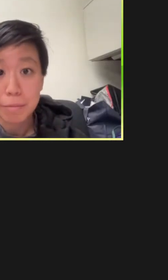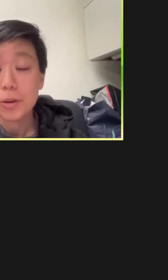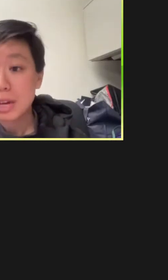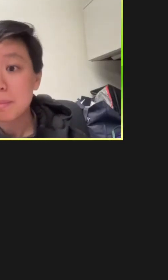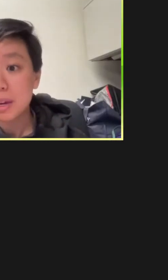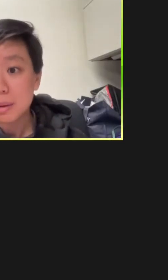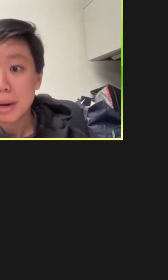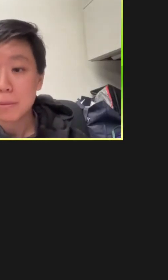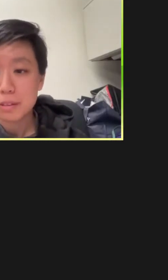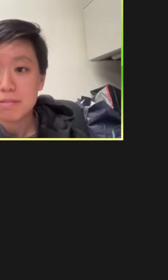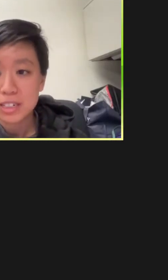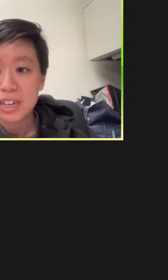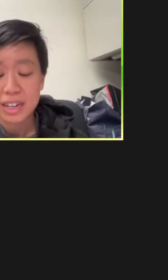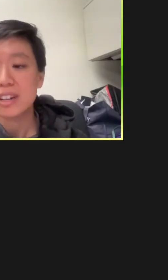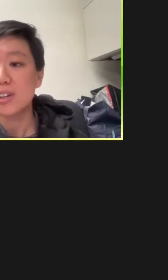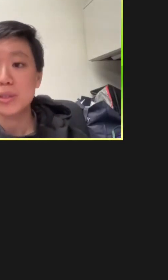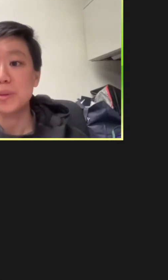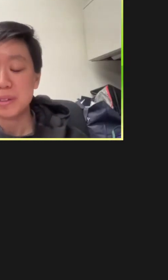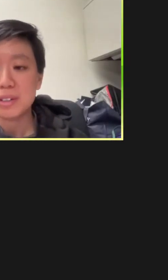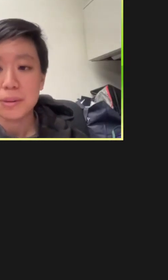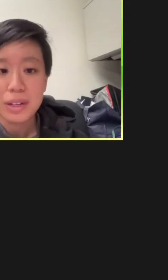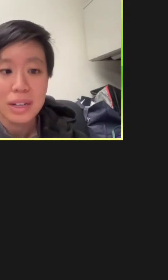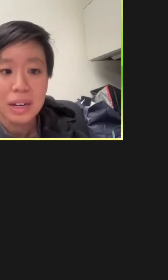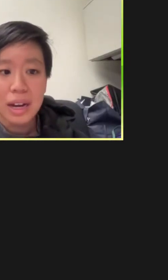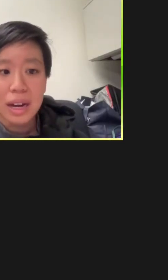forthcoming about the funding, and